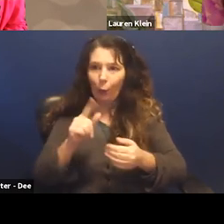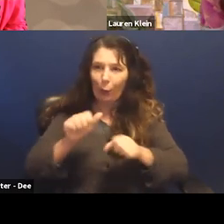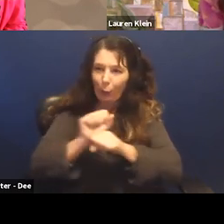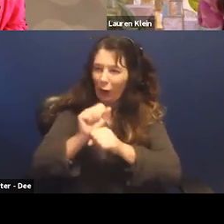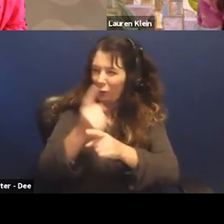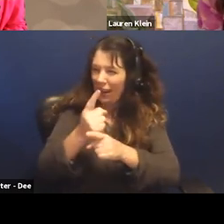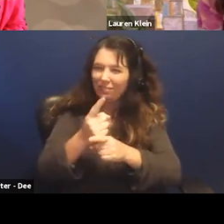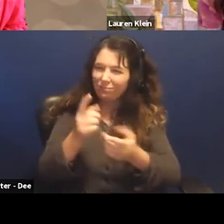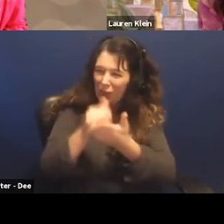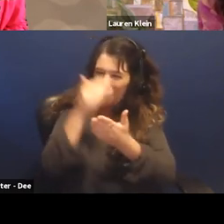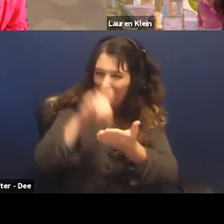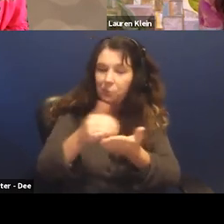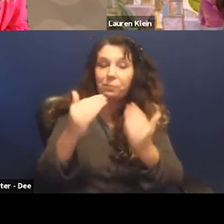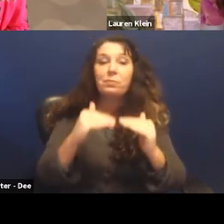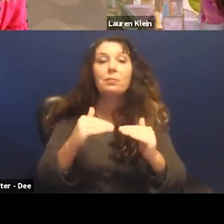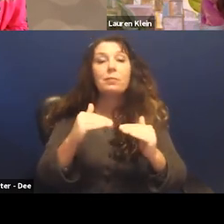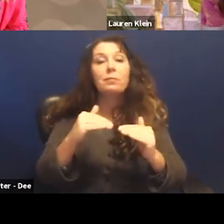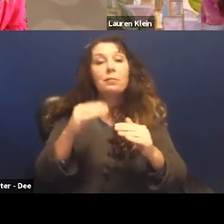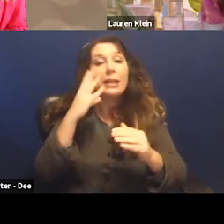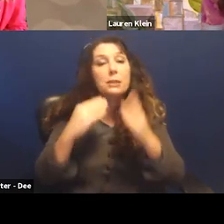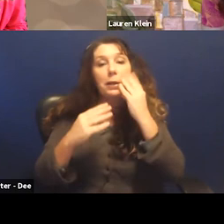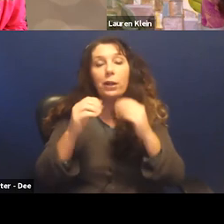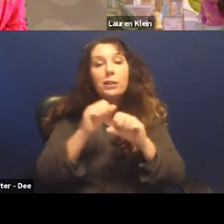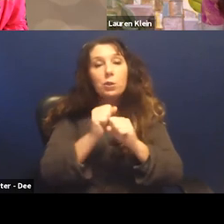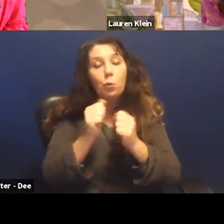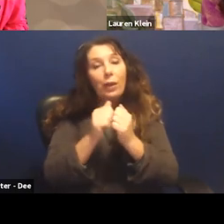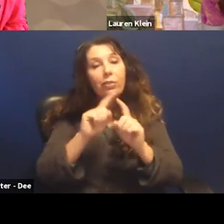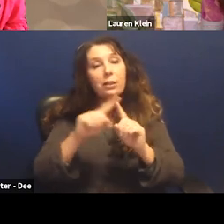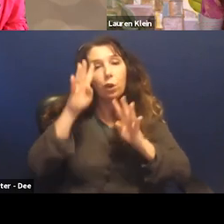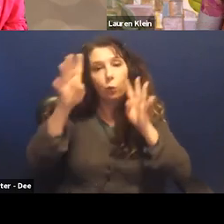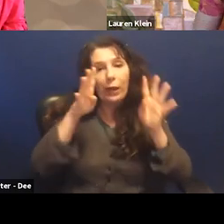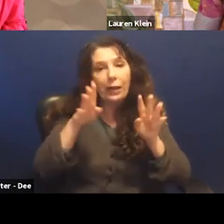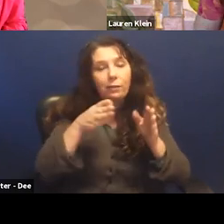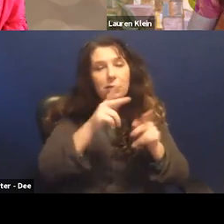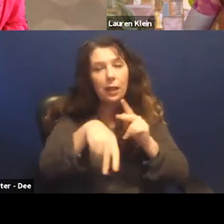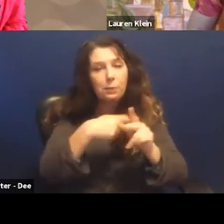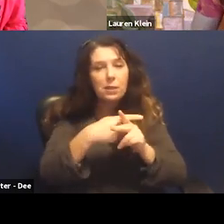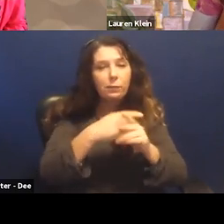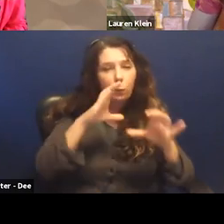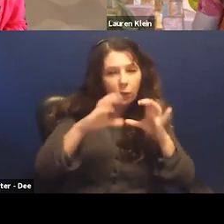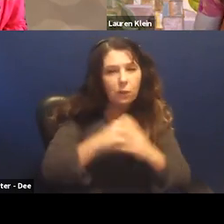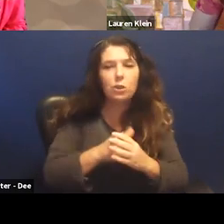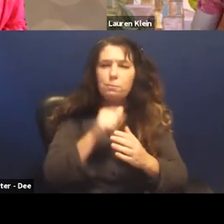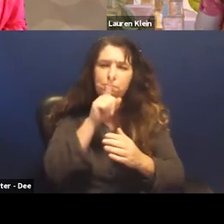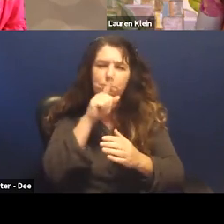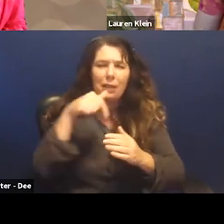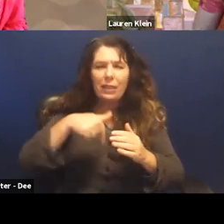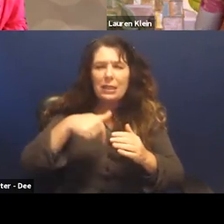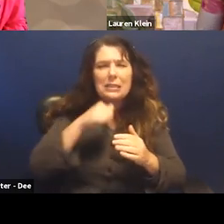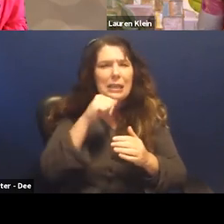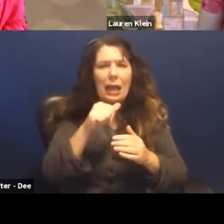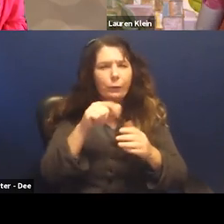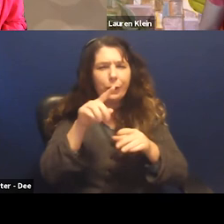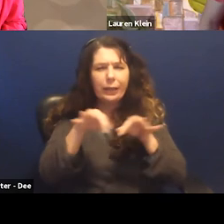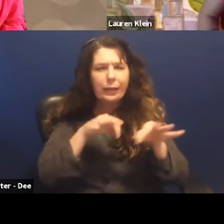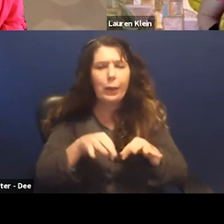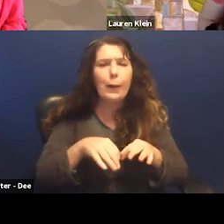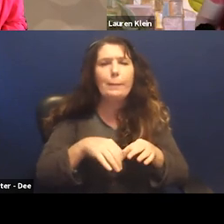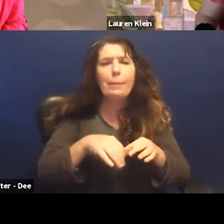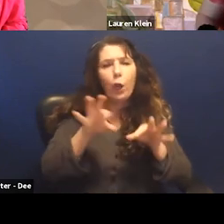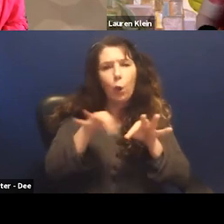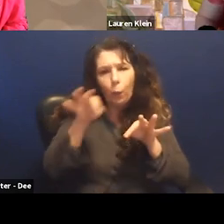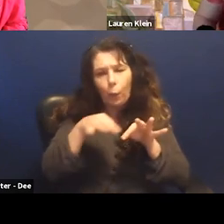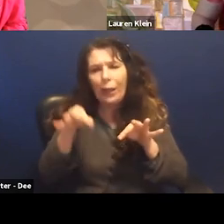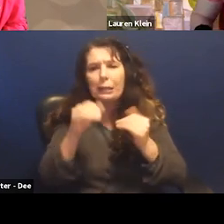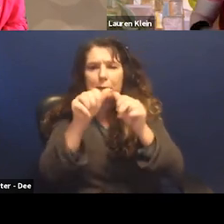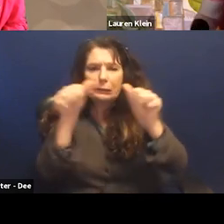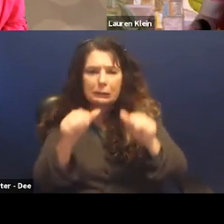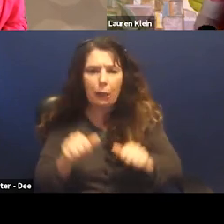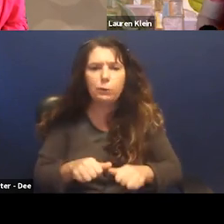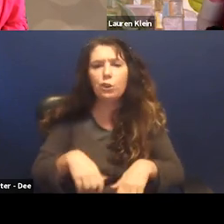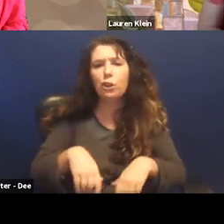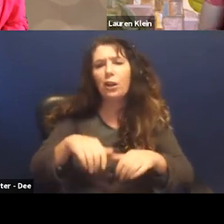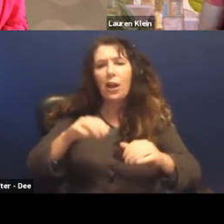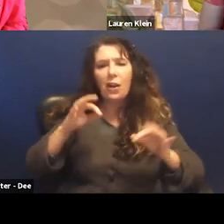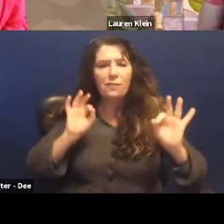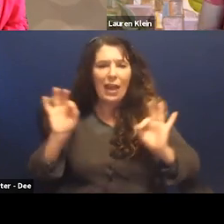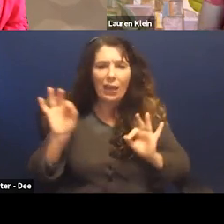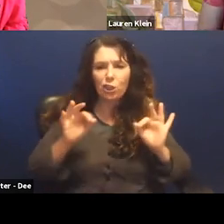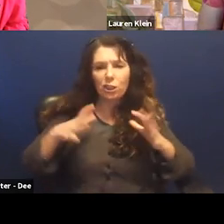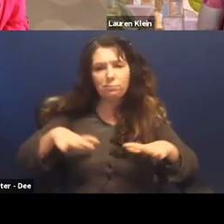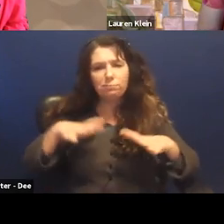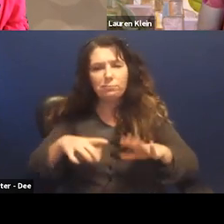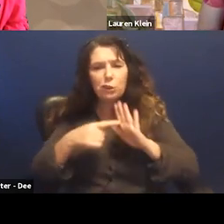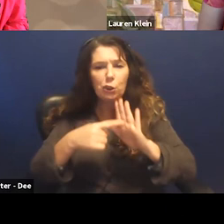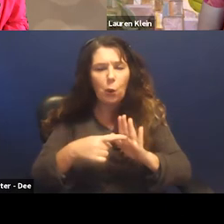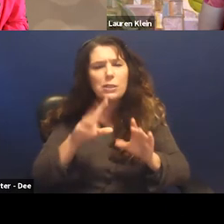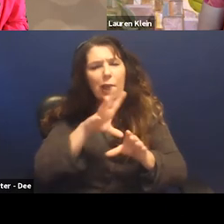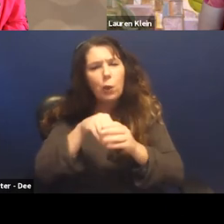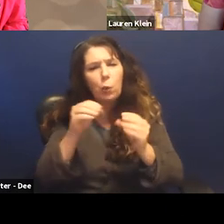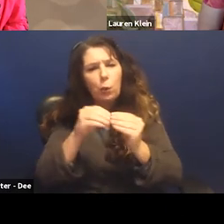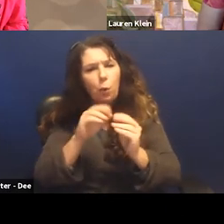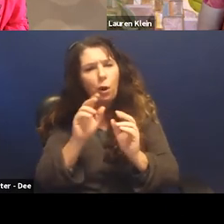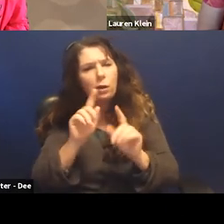Experiment with creative forms of data presentation and communication we didn't talk about that so much in this presentation but you know quilt sculptures VR fashion shows include more people and data driven projects especially impacted communities center